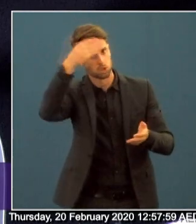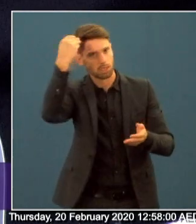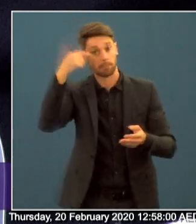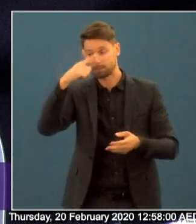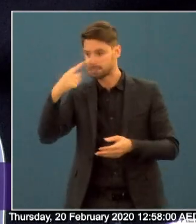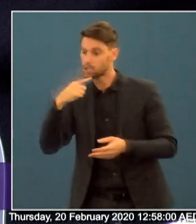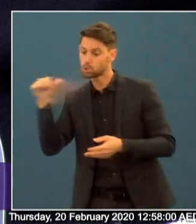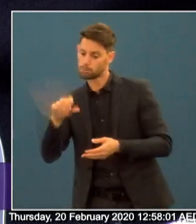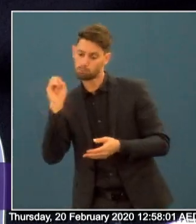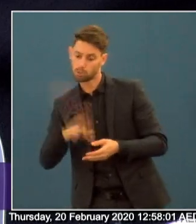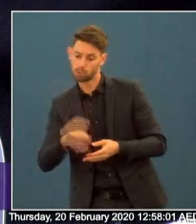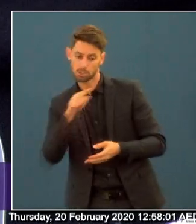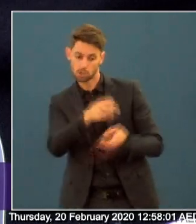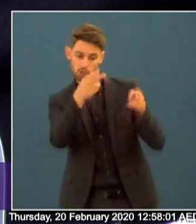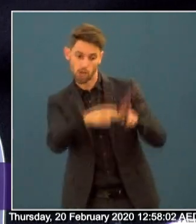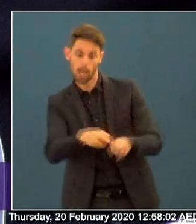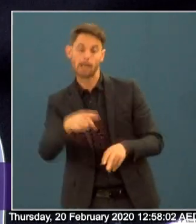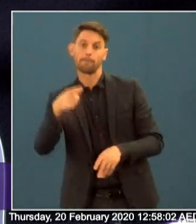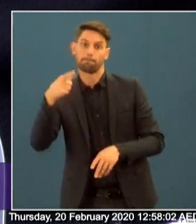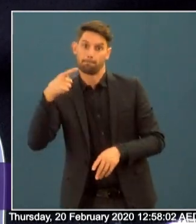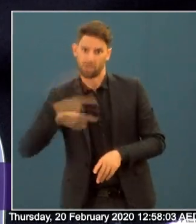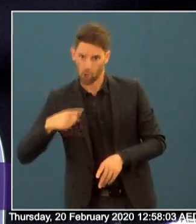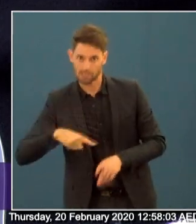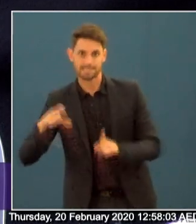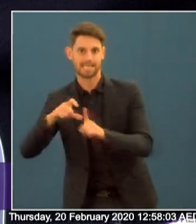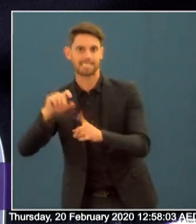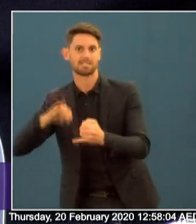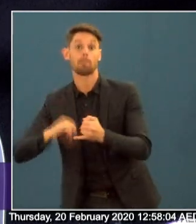death due to Down syndrome, ultimately, as the underlying cause. Well, I disagree.